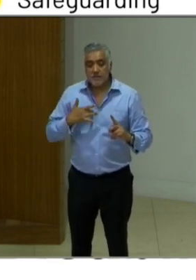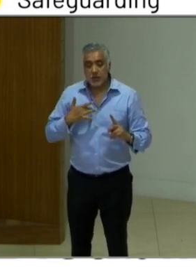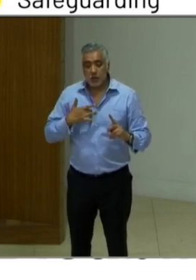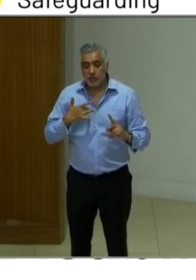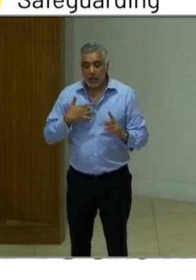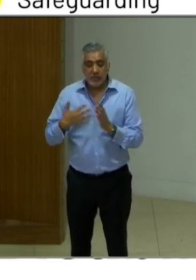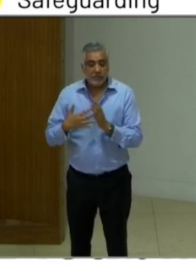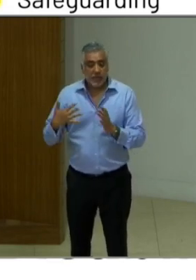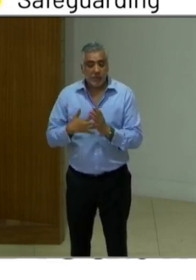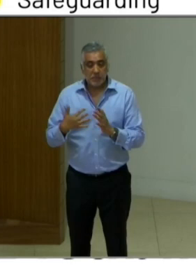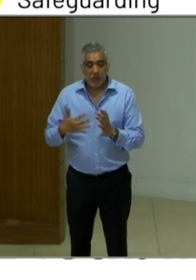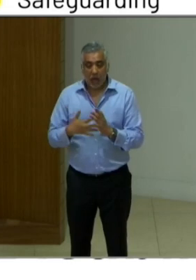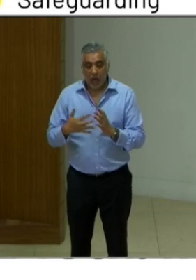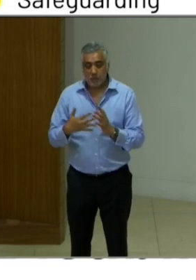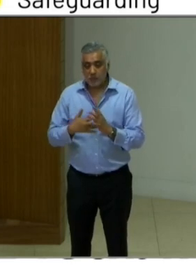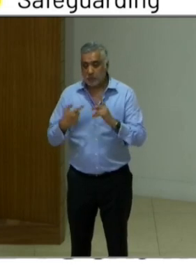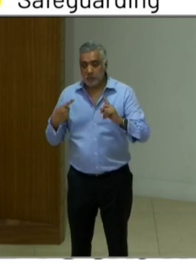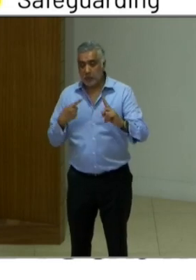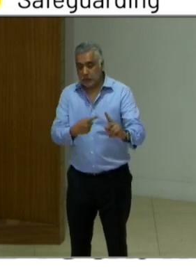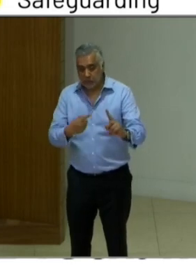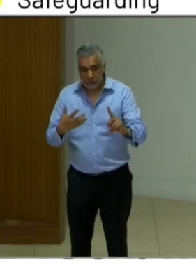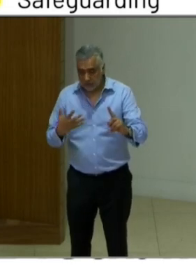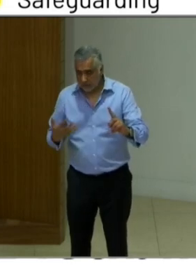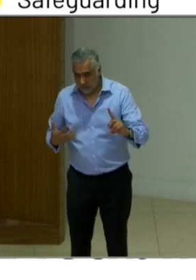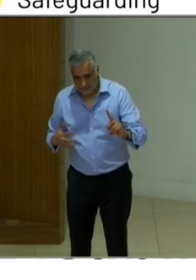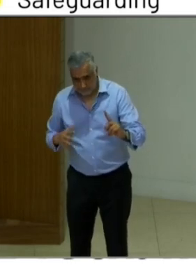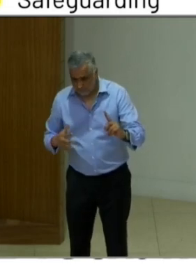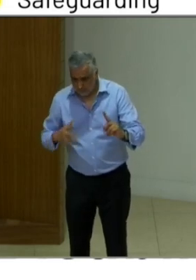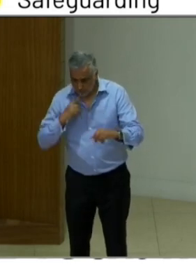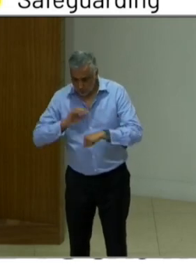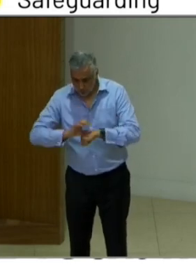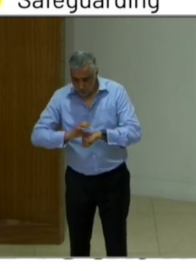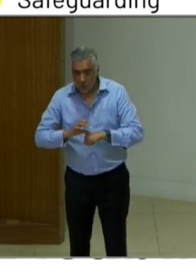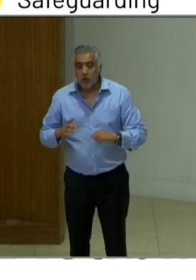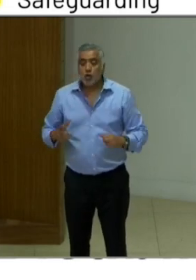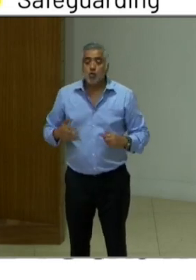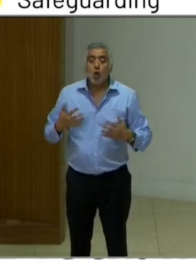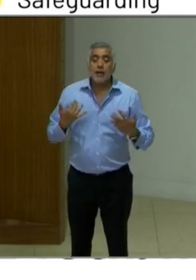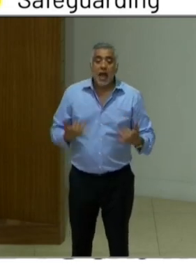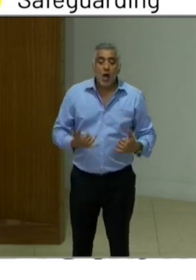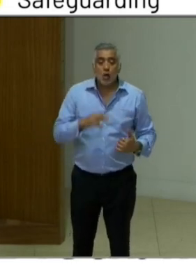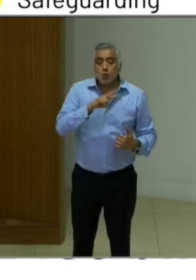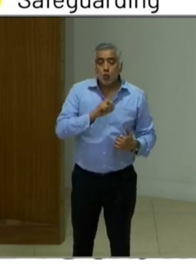that her Master has given her. The 2021 conference edition